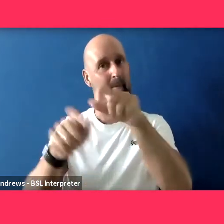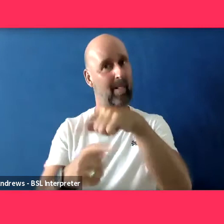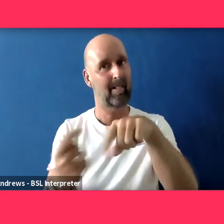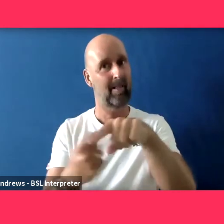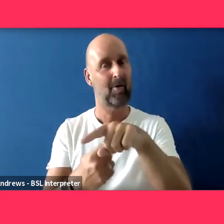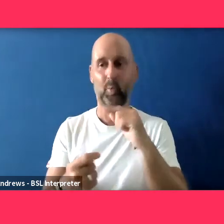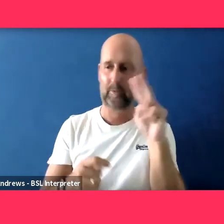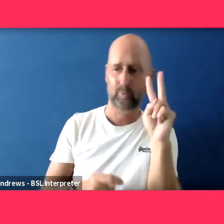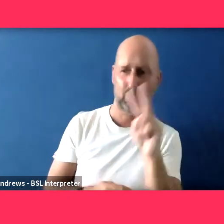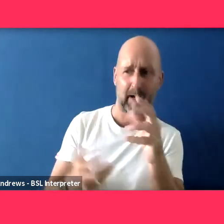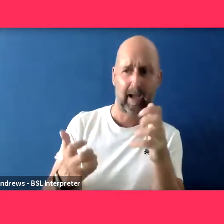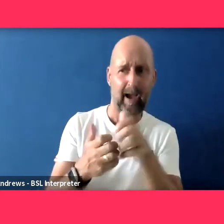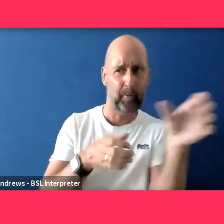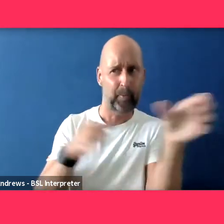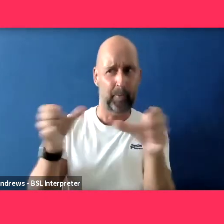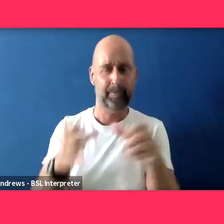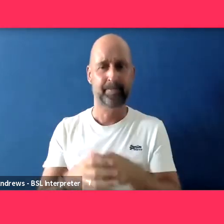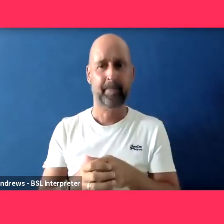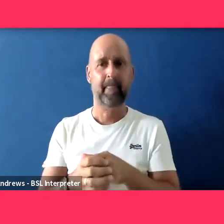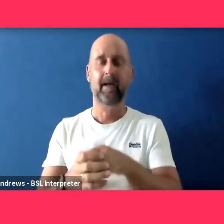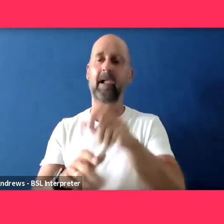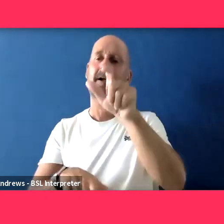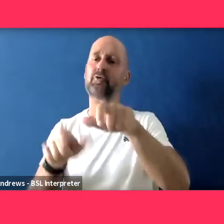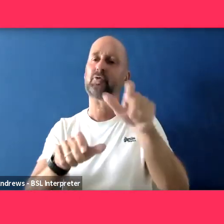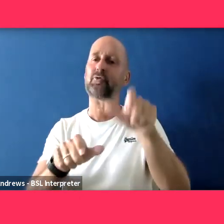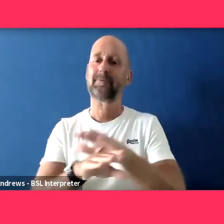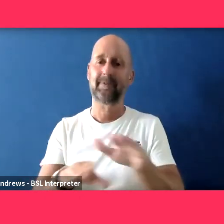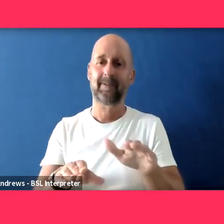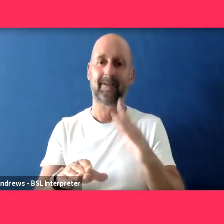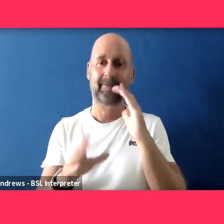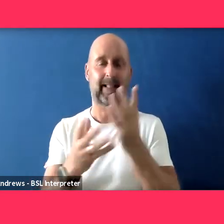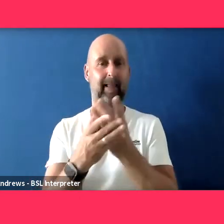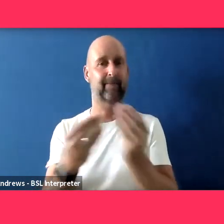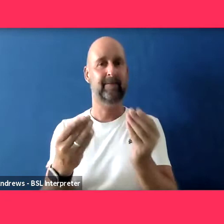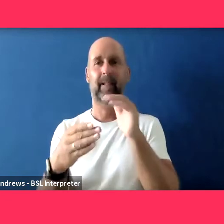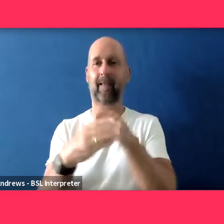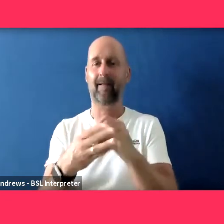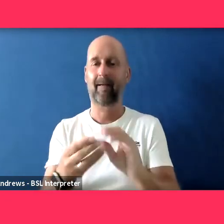can. Students should not feel invisible within our education system, they should feel empowered